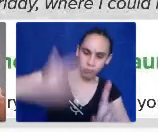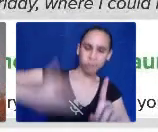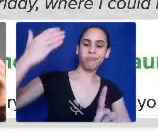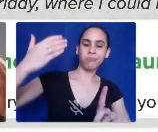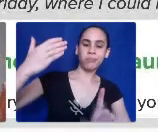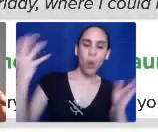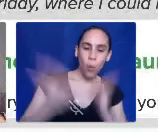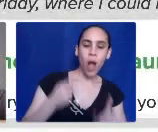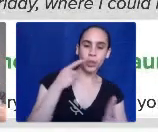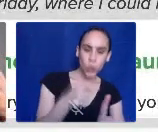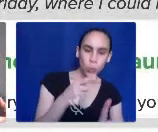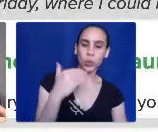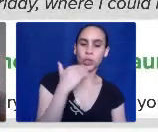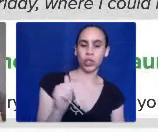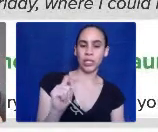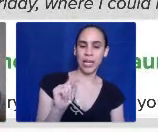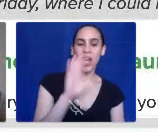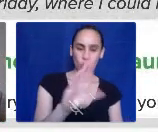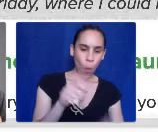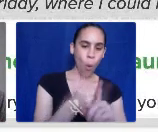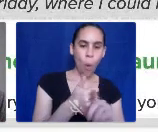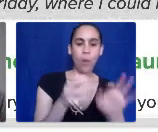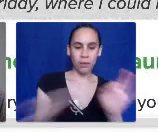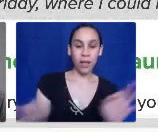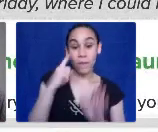what do you care about what's your own language i'll give you an example so my personal bio is